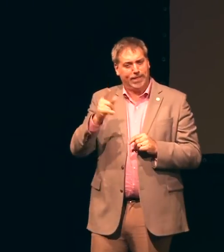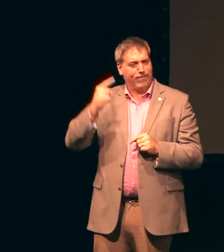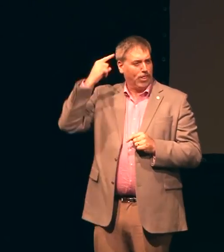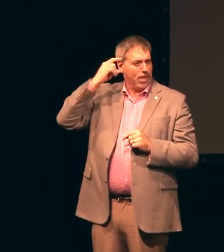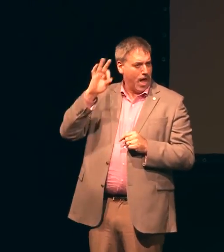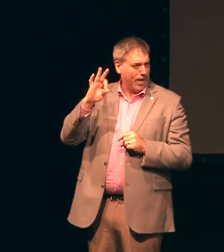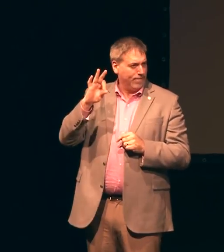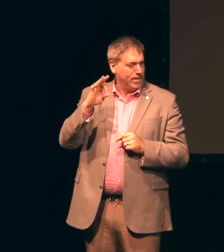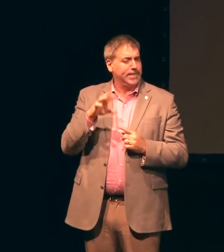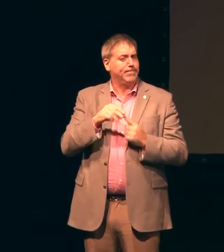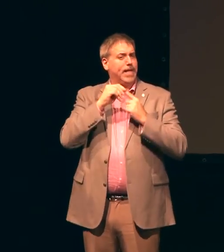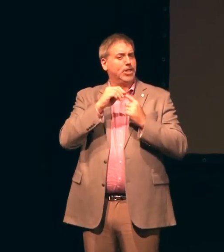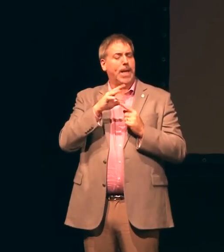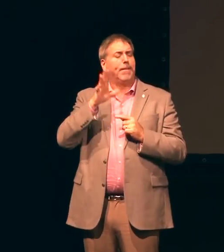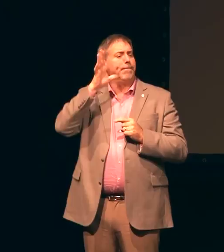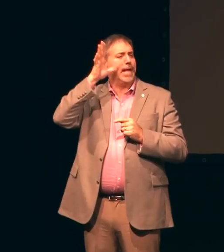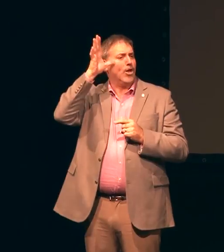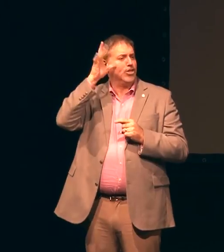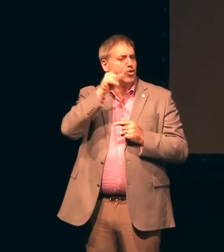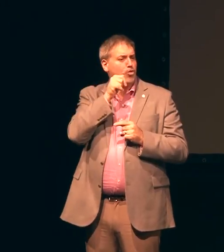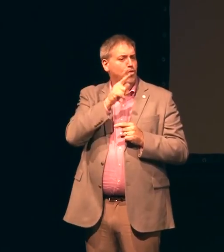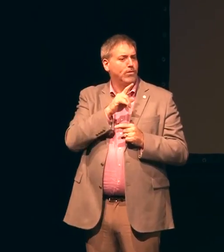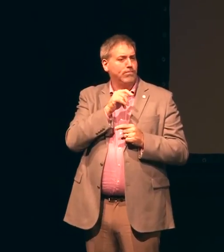same time, we saw things we had never thought